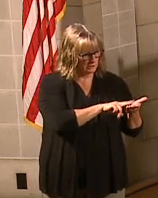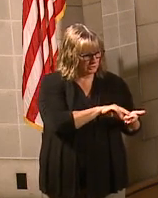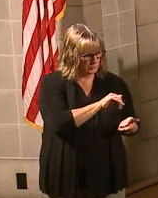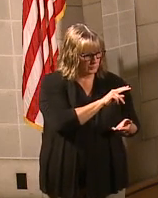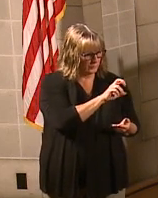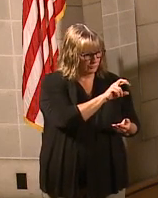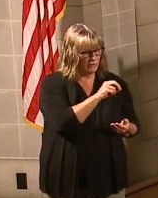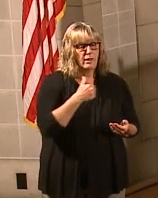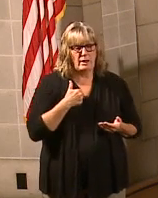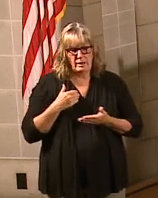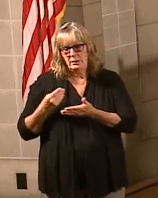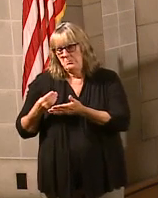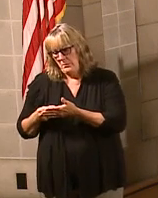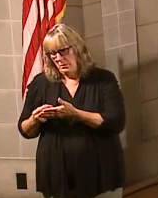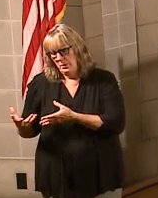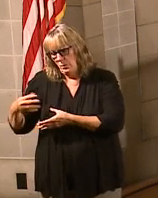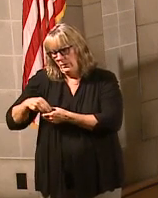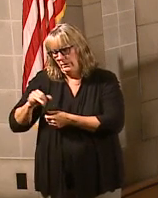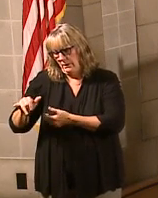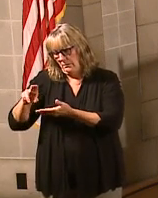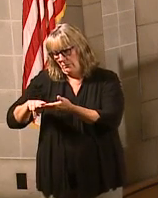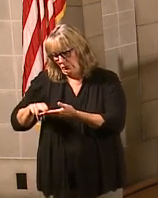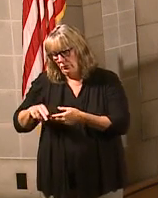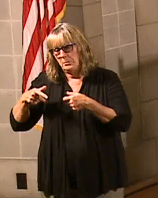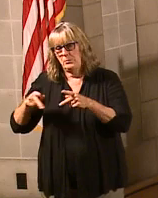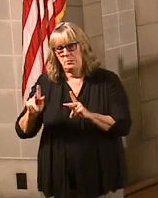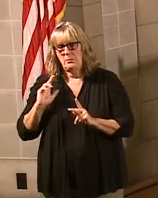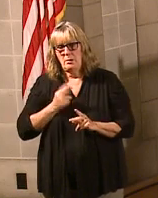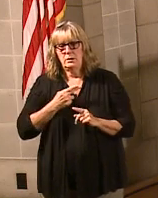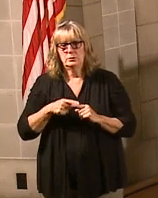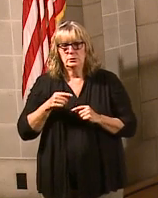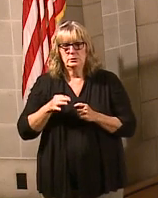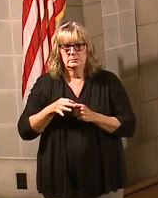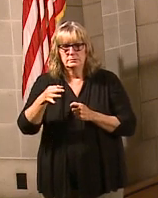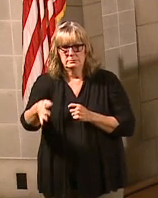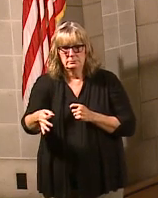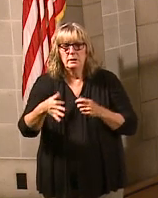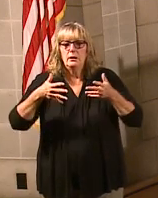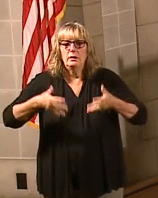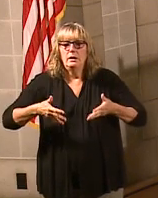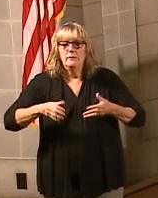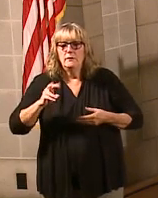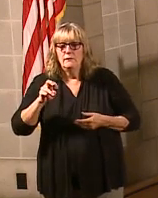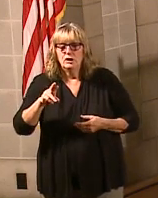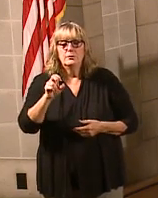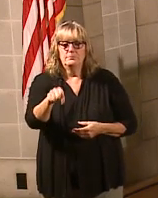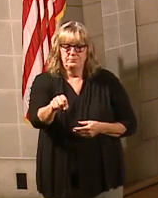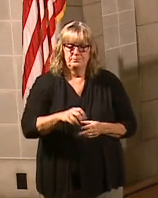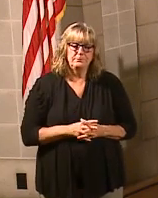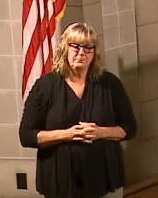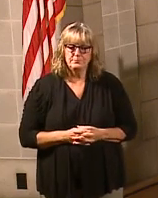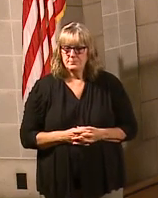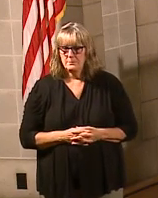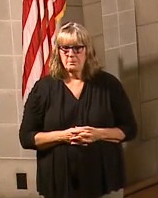[ SPEAKER OFF MIC ] SO FRED SAID I THOUGHT THE CONTRACT EXPIRED JUNE 30TH.